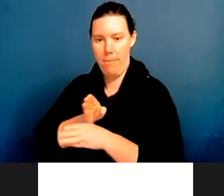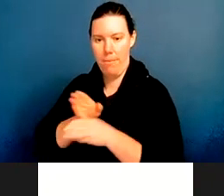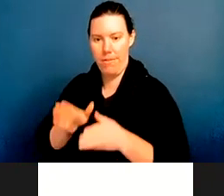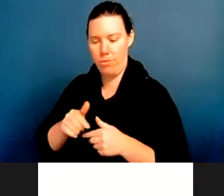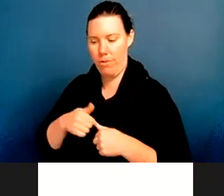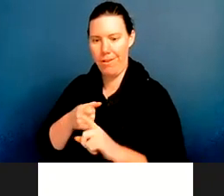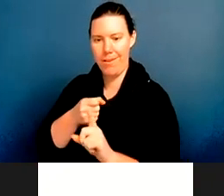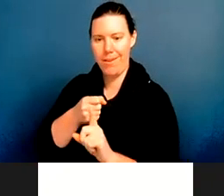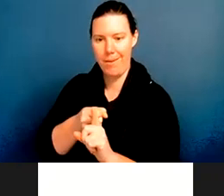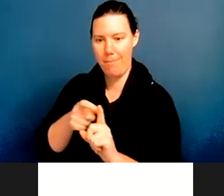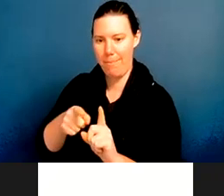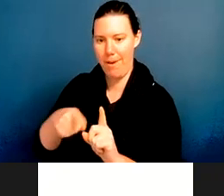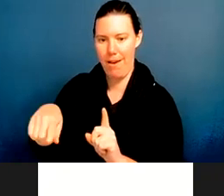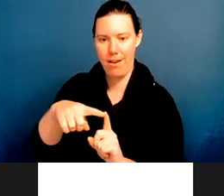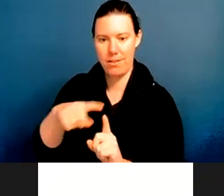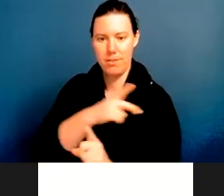so that they can reduce inequities.